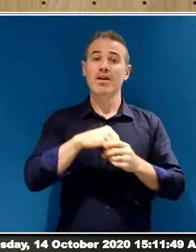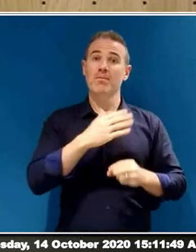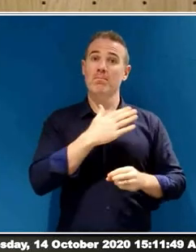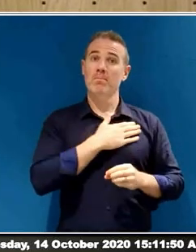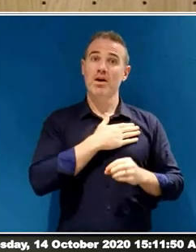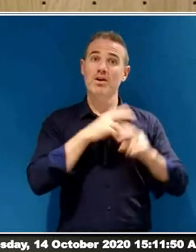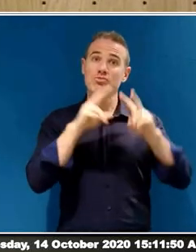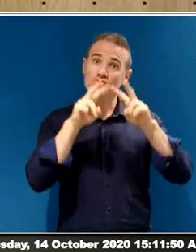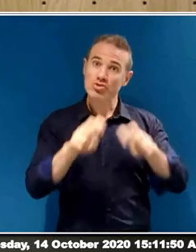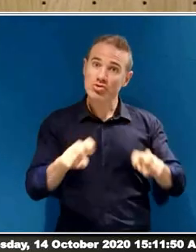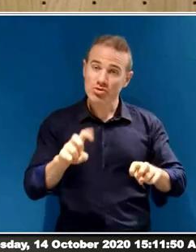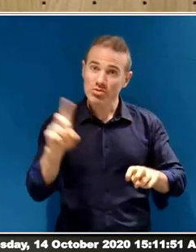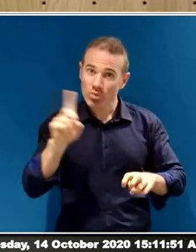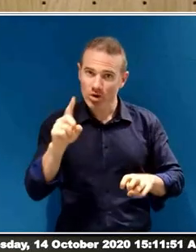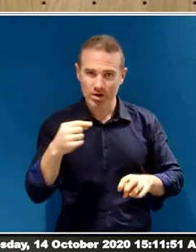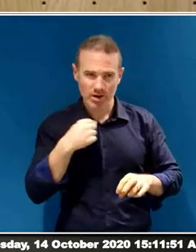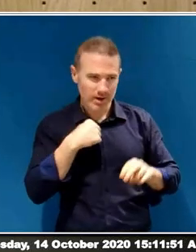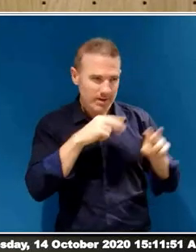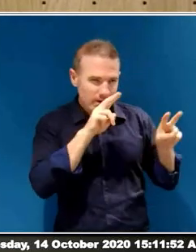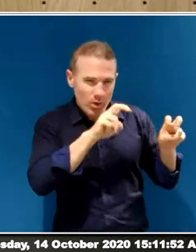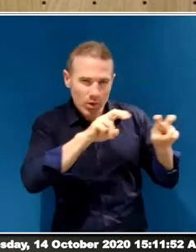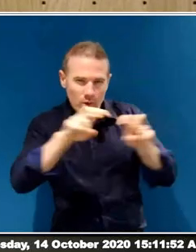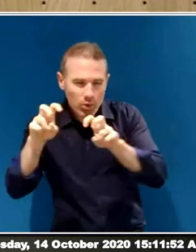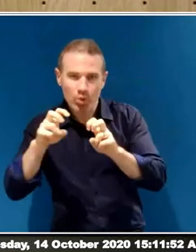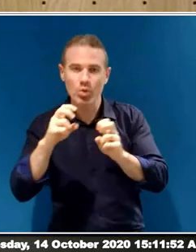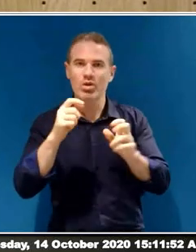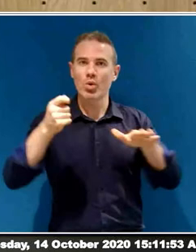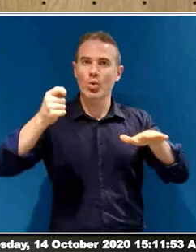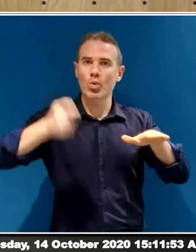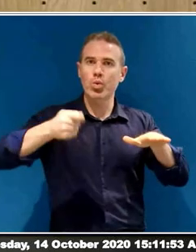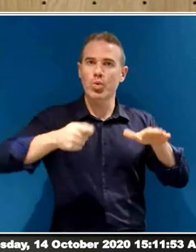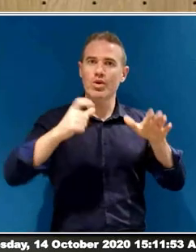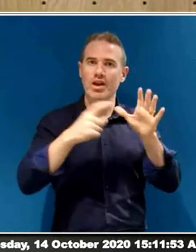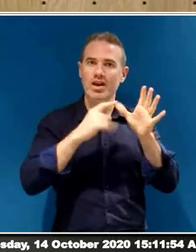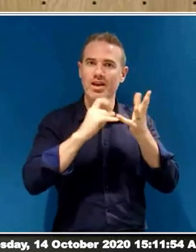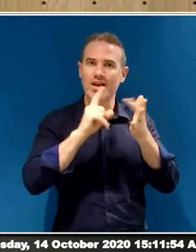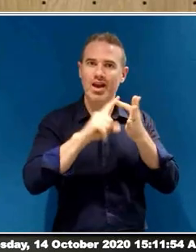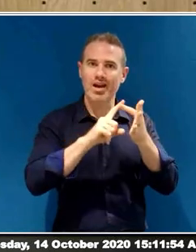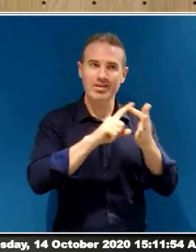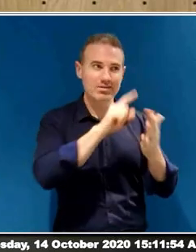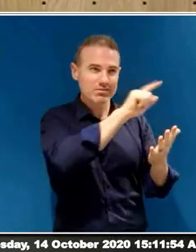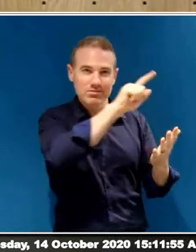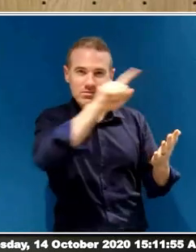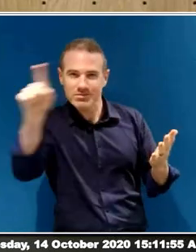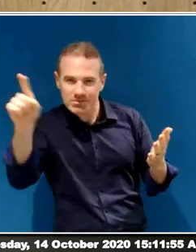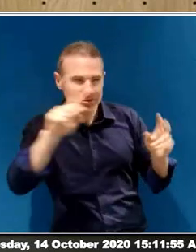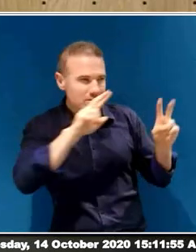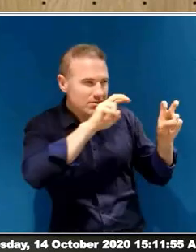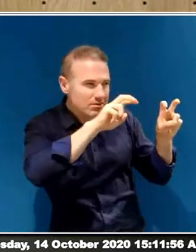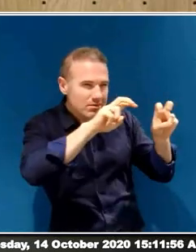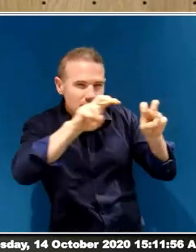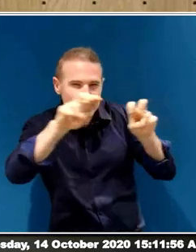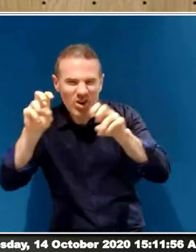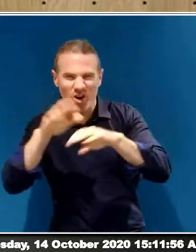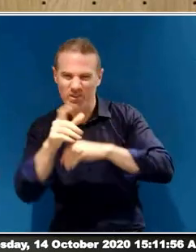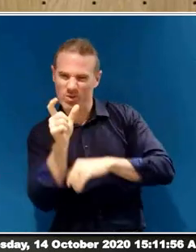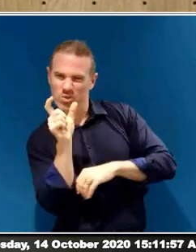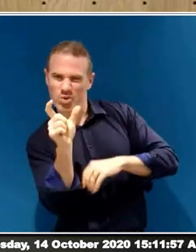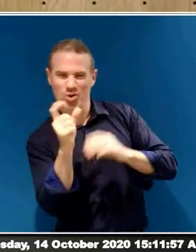understand the meaning of the word "reasonable". And when I looked at the legislation, I can see that it can require schools to